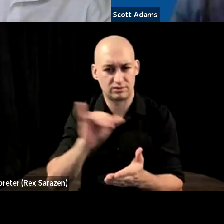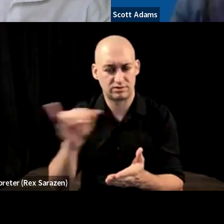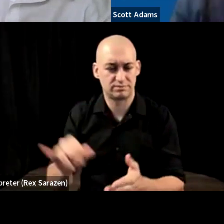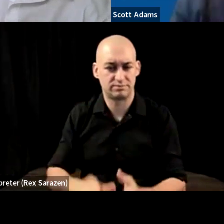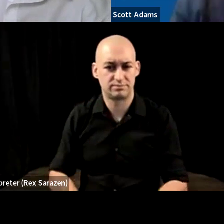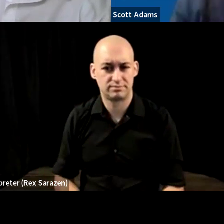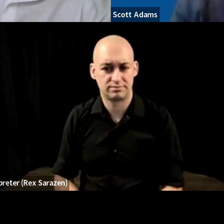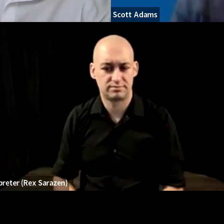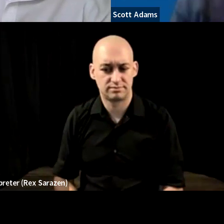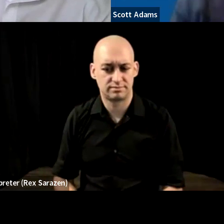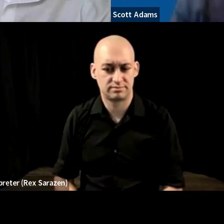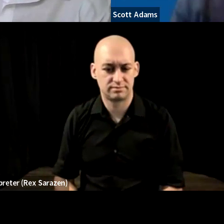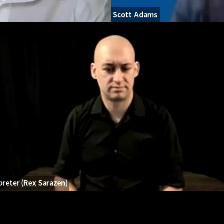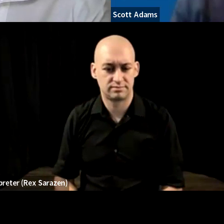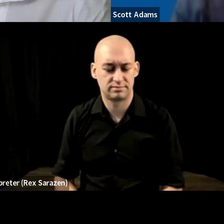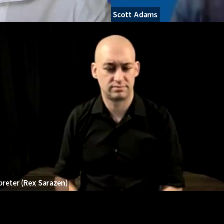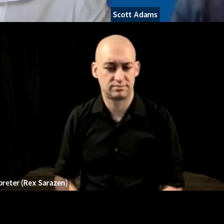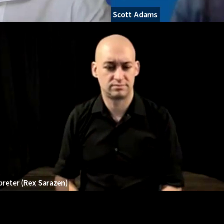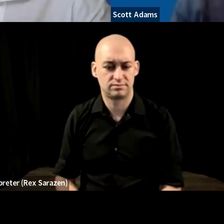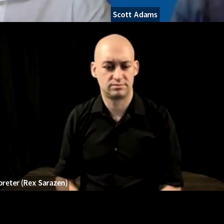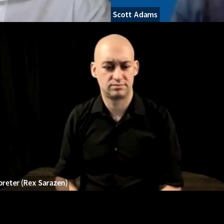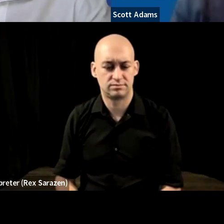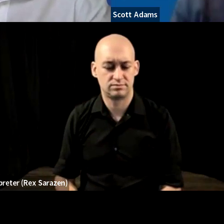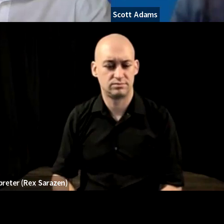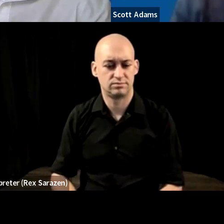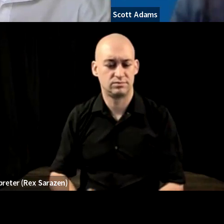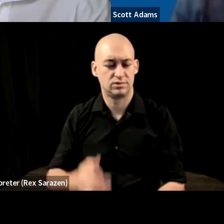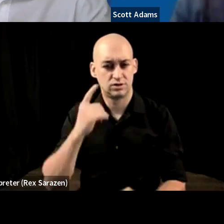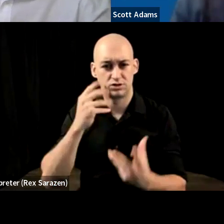Great, thank you, Anh. And then just wanted to share there were 2 questions and I think they